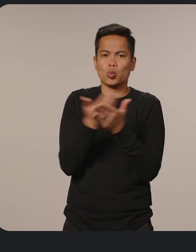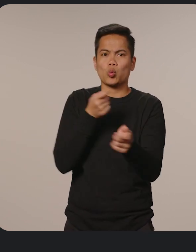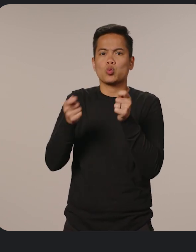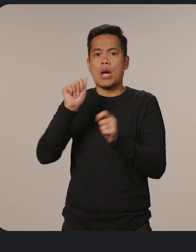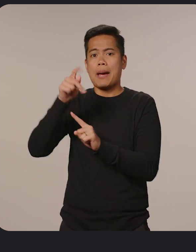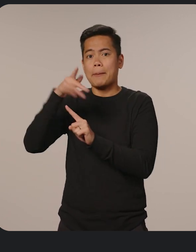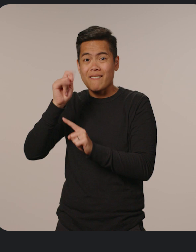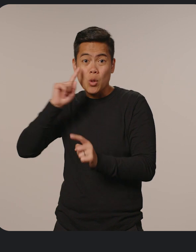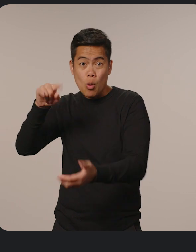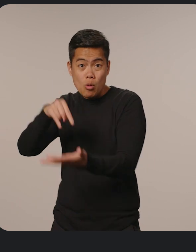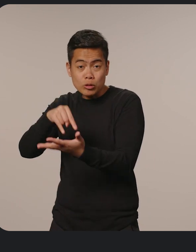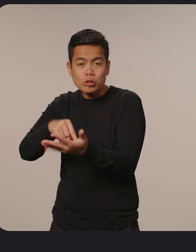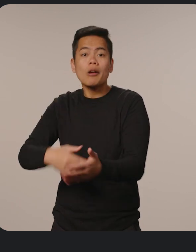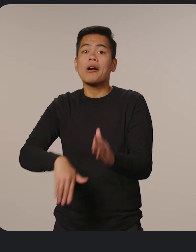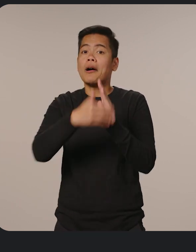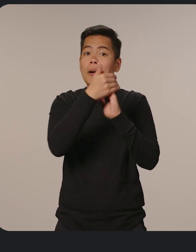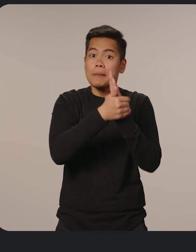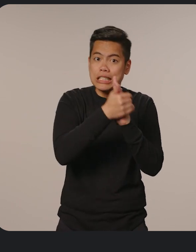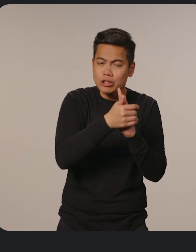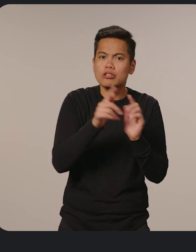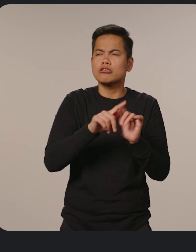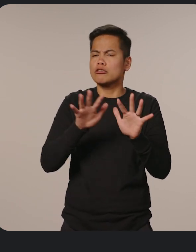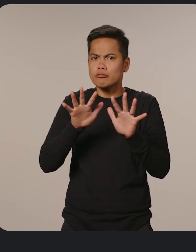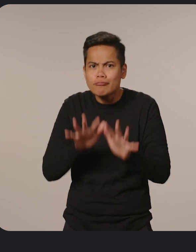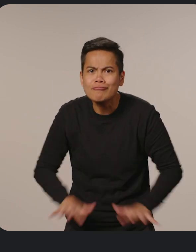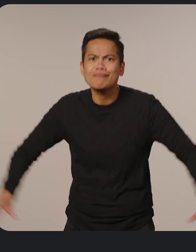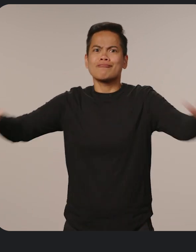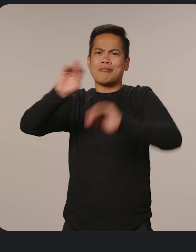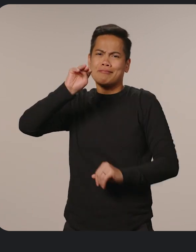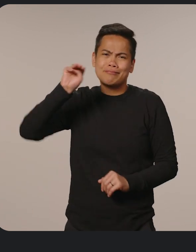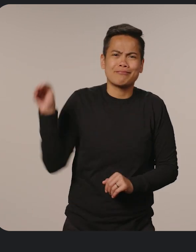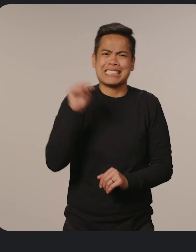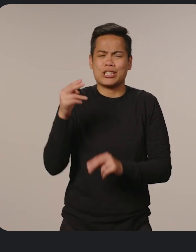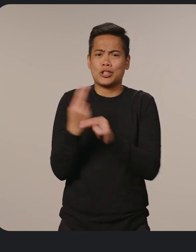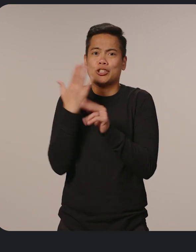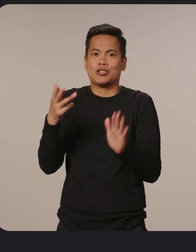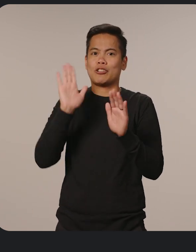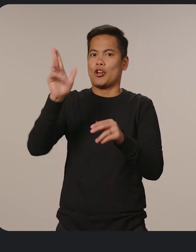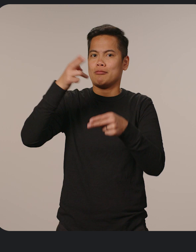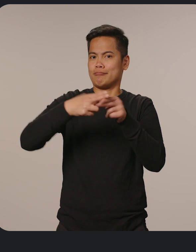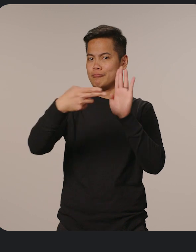with the branded automations that you publish, powered by Google's powerful and intelligent automation